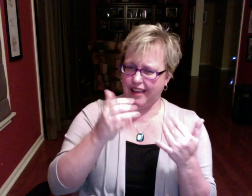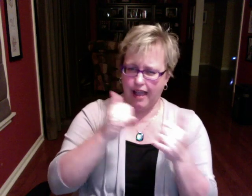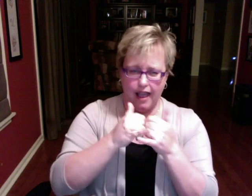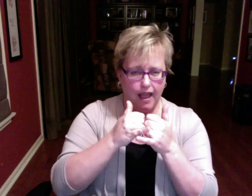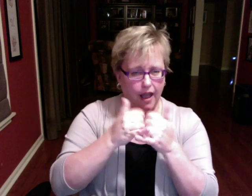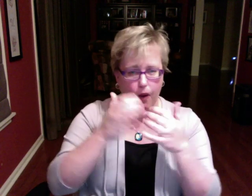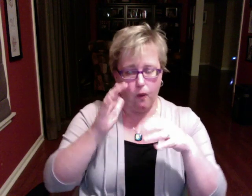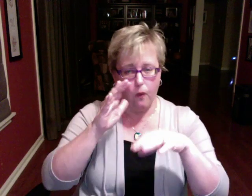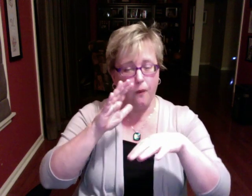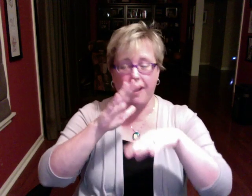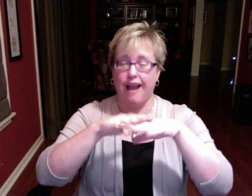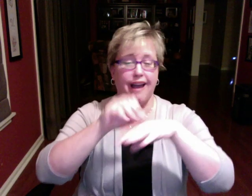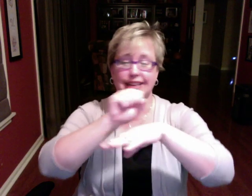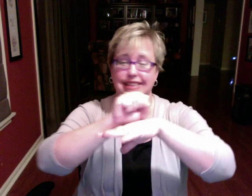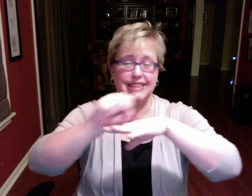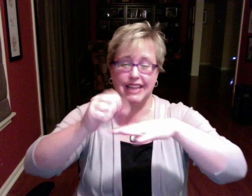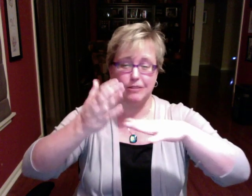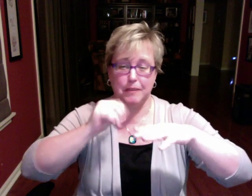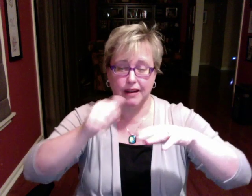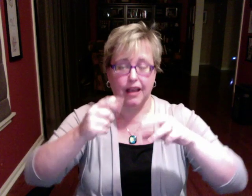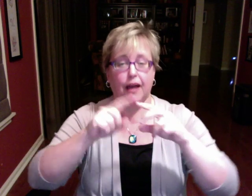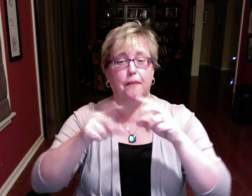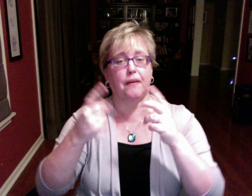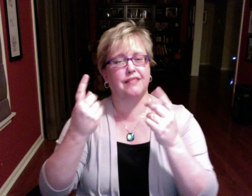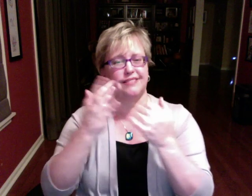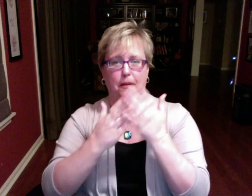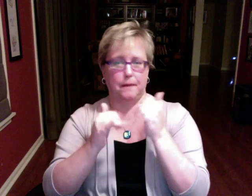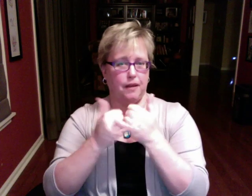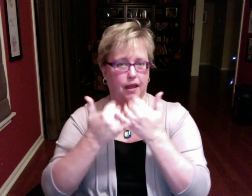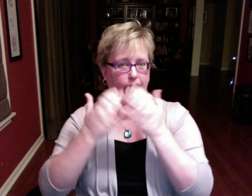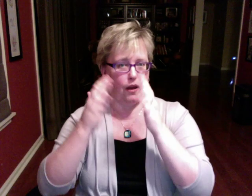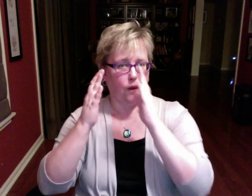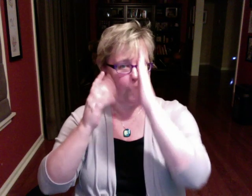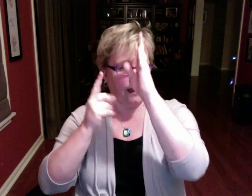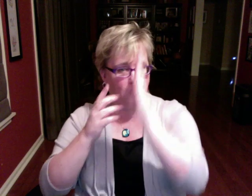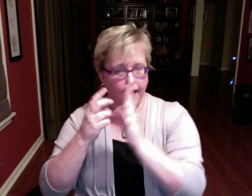Exactly how, I’m not sure. If interpreters can’t be on stage - maybe split the screen?